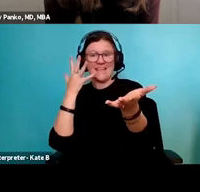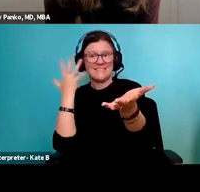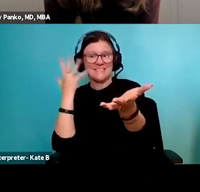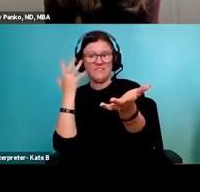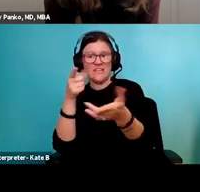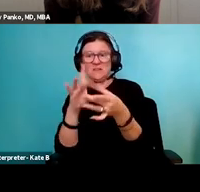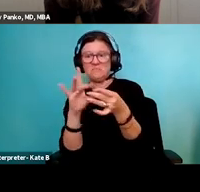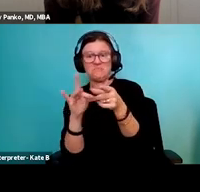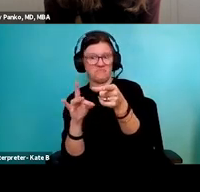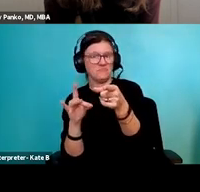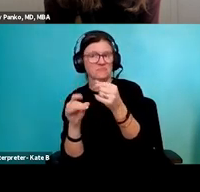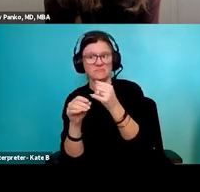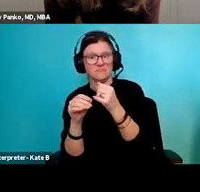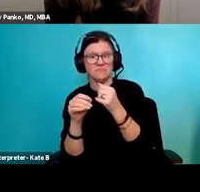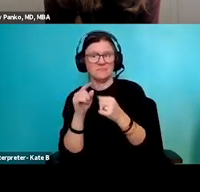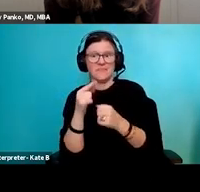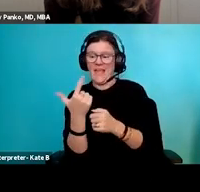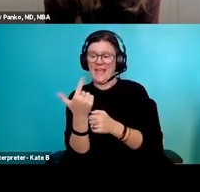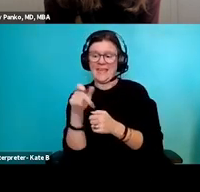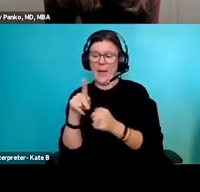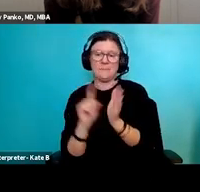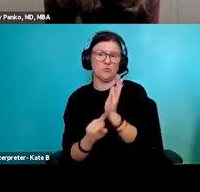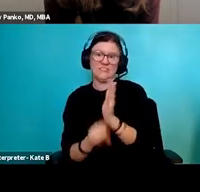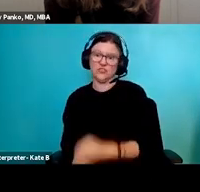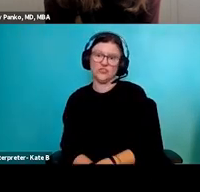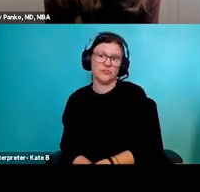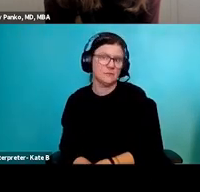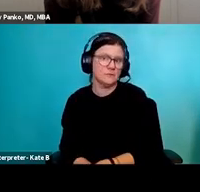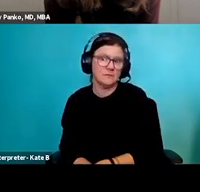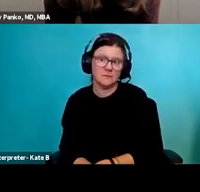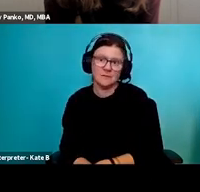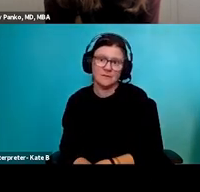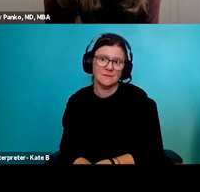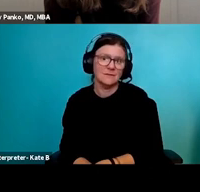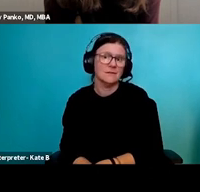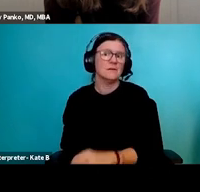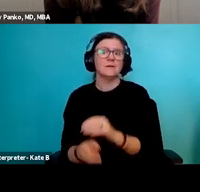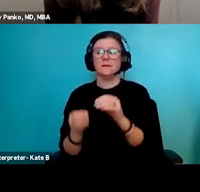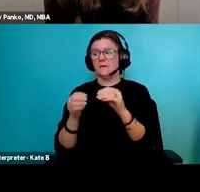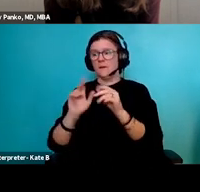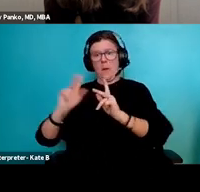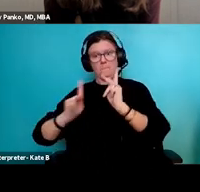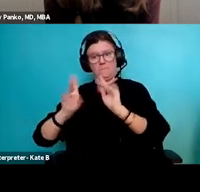at length about this, but the gaps in research. Until we have the population-based data sets